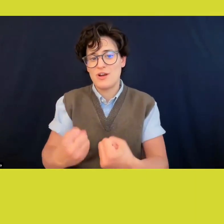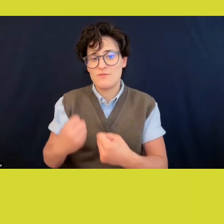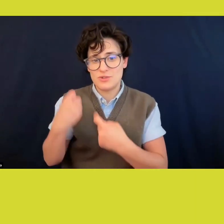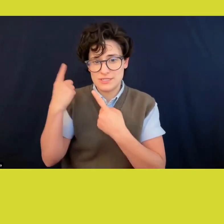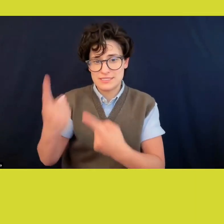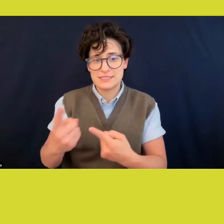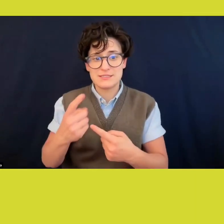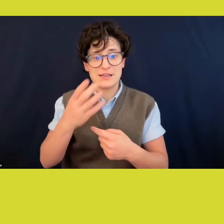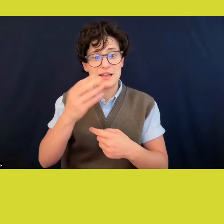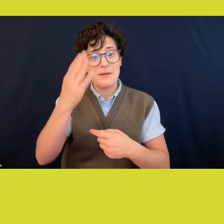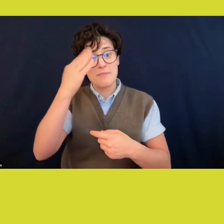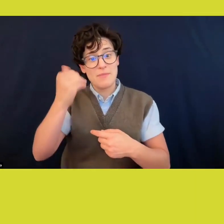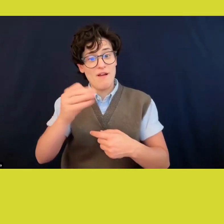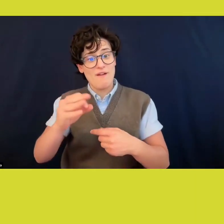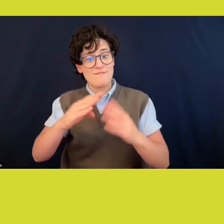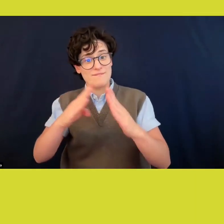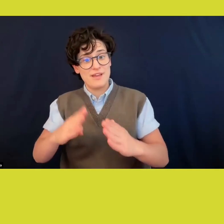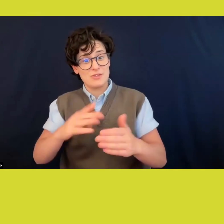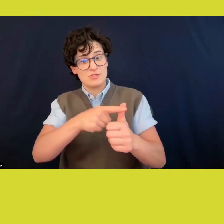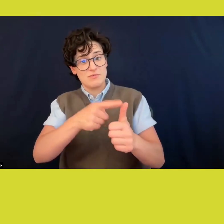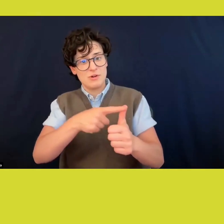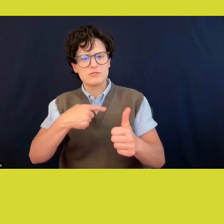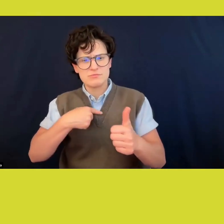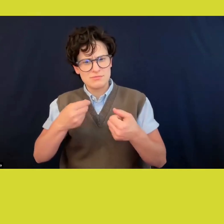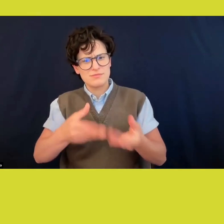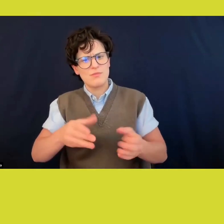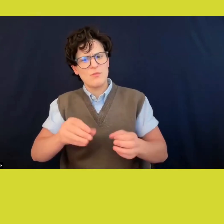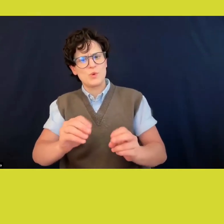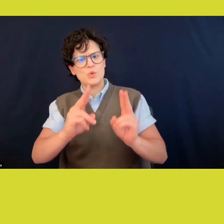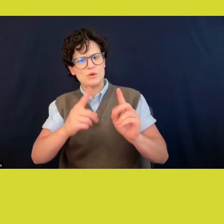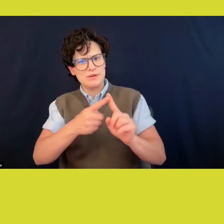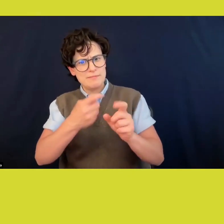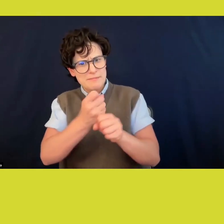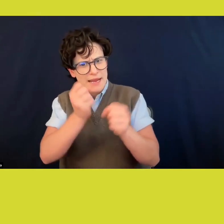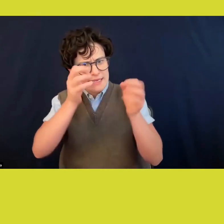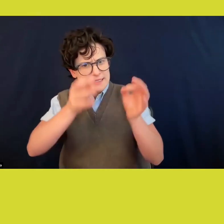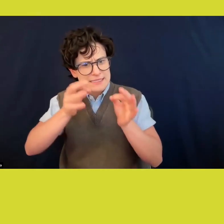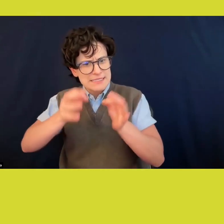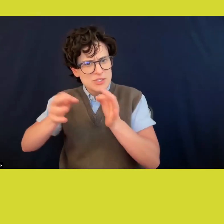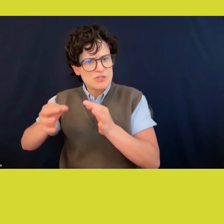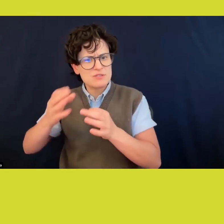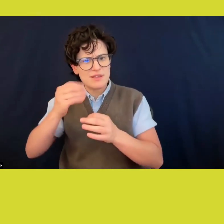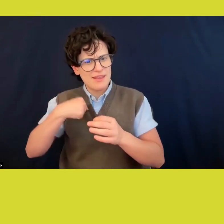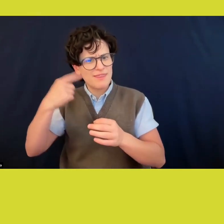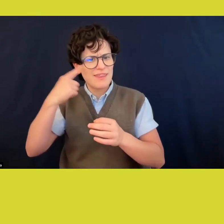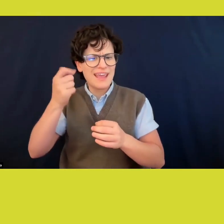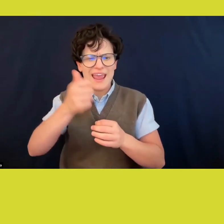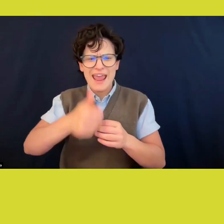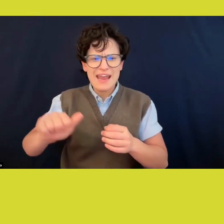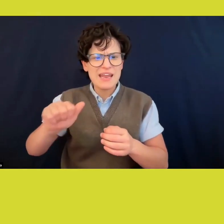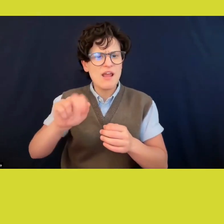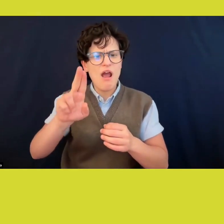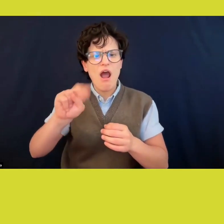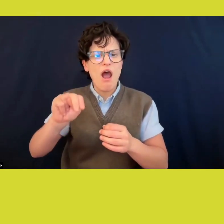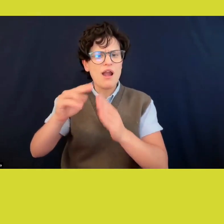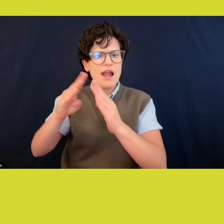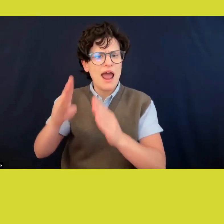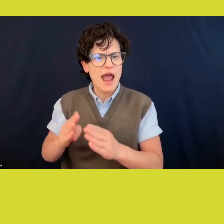in behind me should help me afford the same opportunities from Housing First the way it's supposed to be ran so that they can be successful as well.